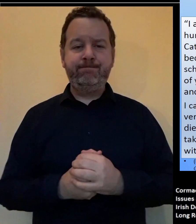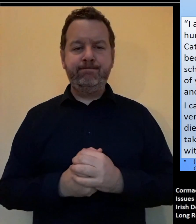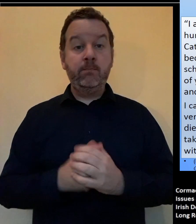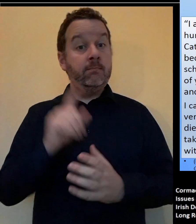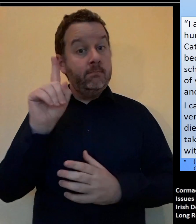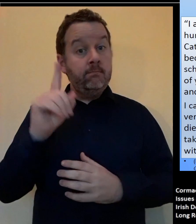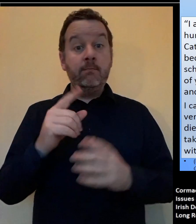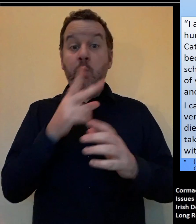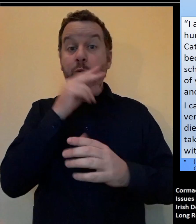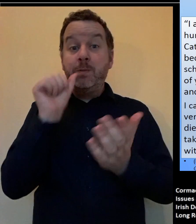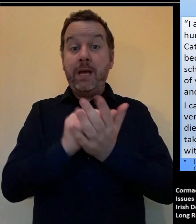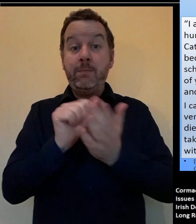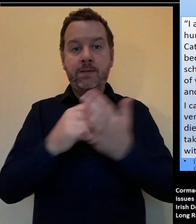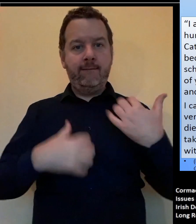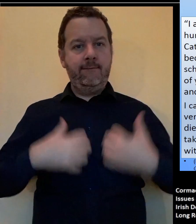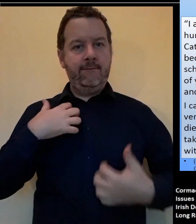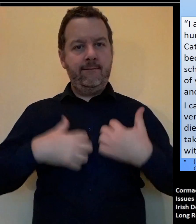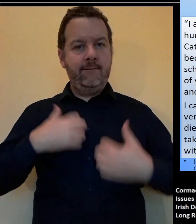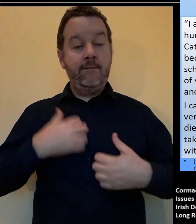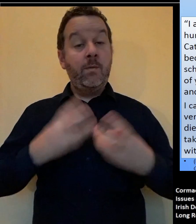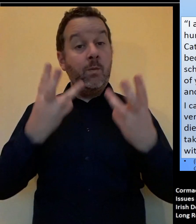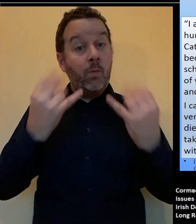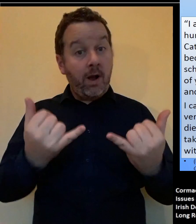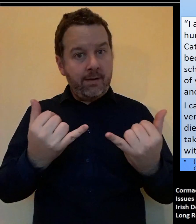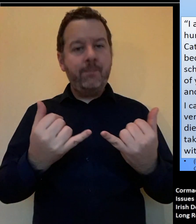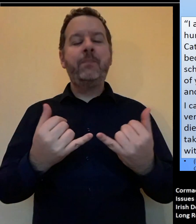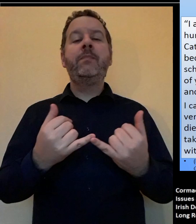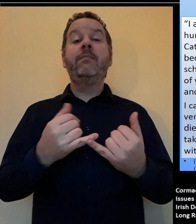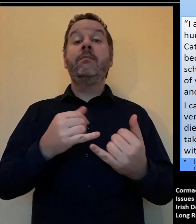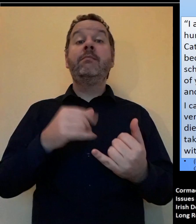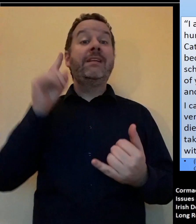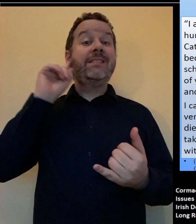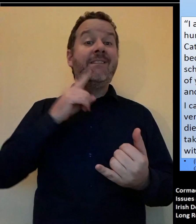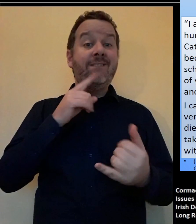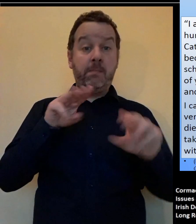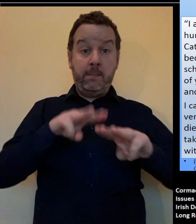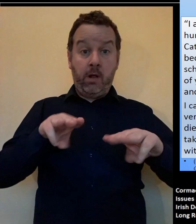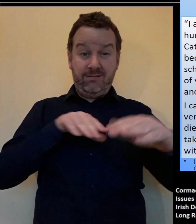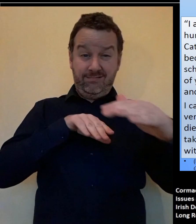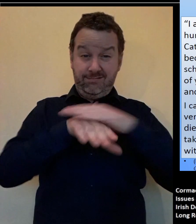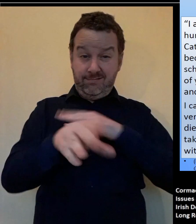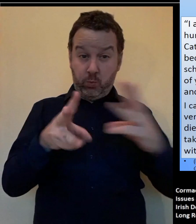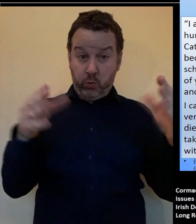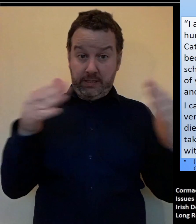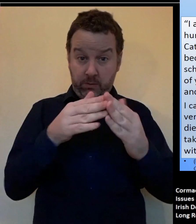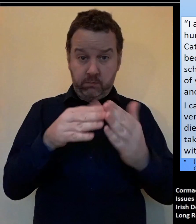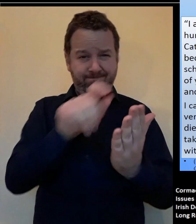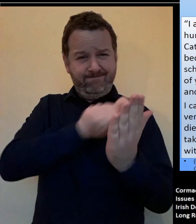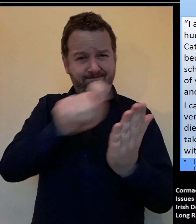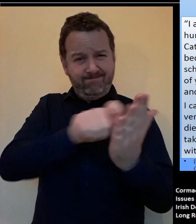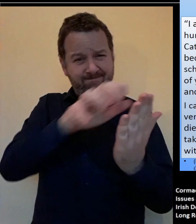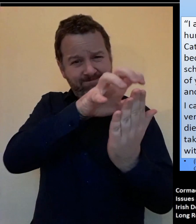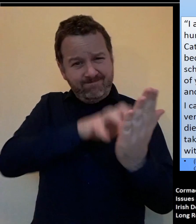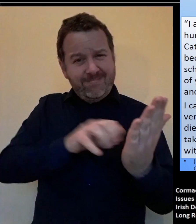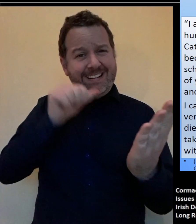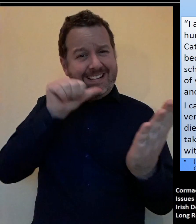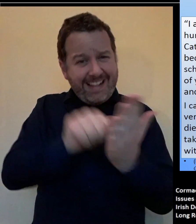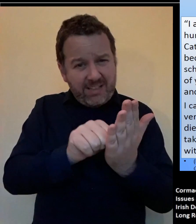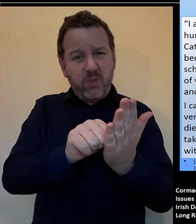One exciting aspect of newspaper coverage is that letters and notes from deaf paupers